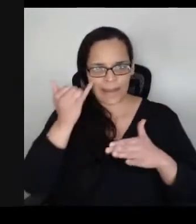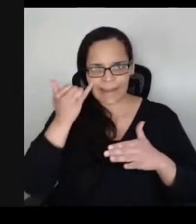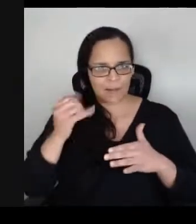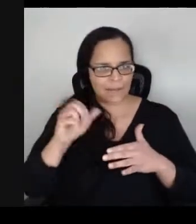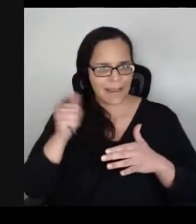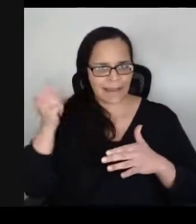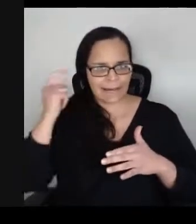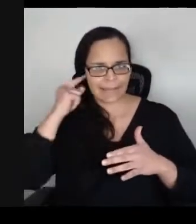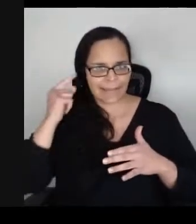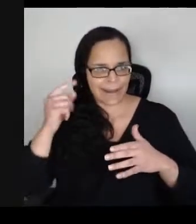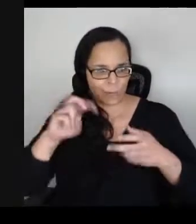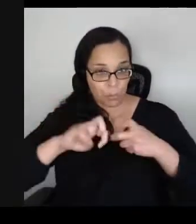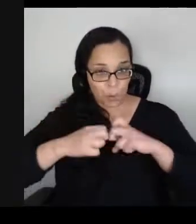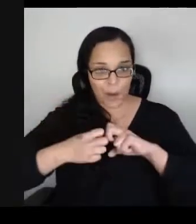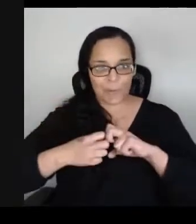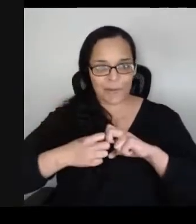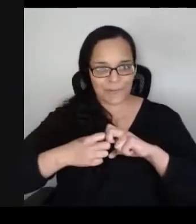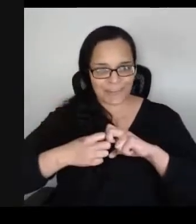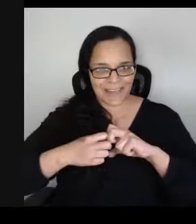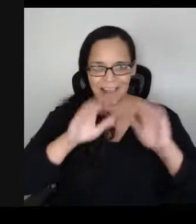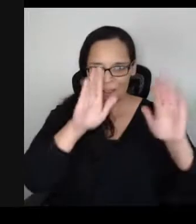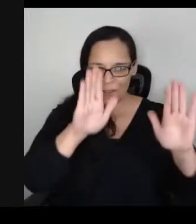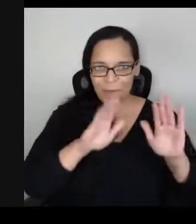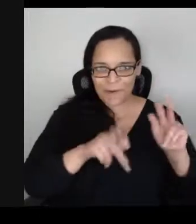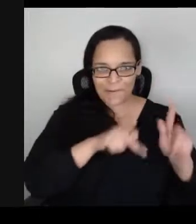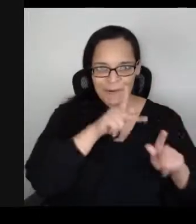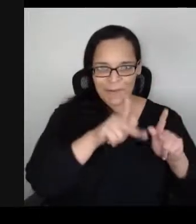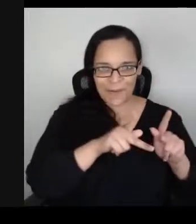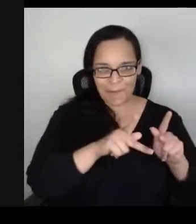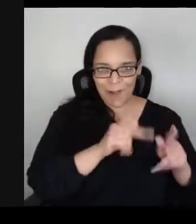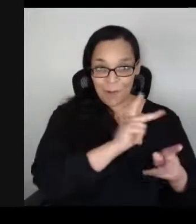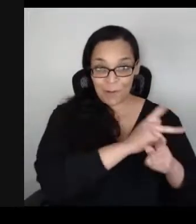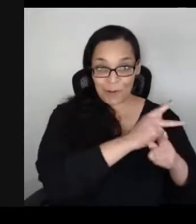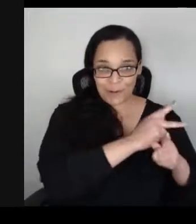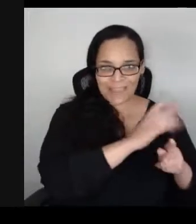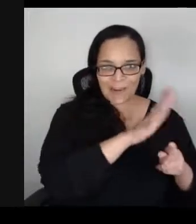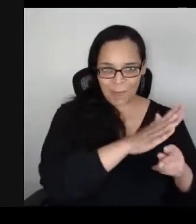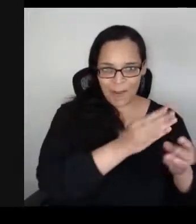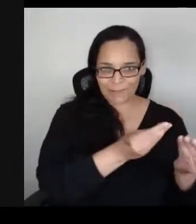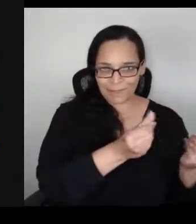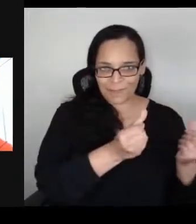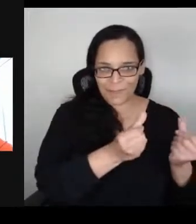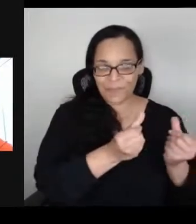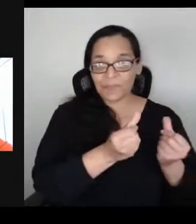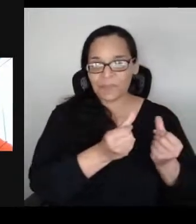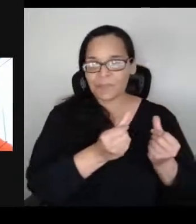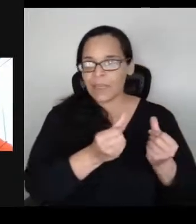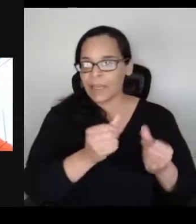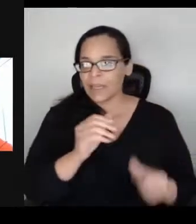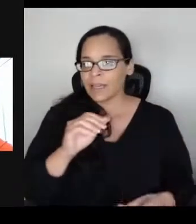the wonderful folks behind the scenes will deal with that. And of course, Naischa Vilme, Naischa?